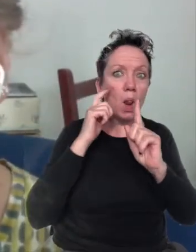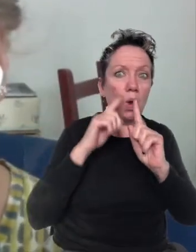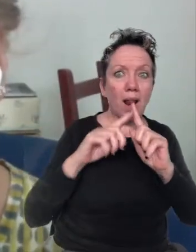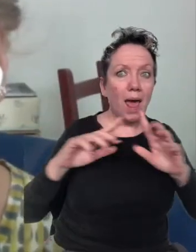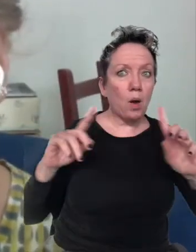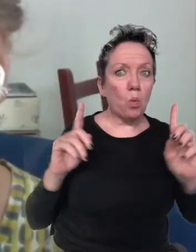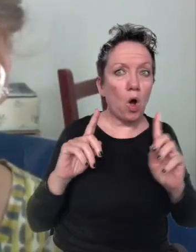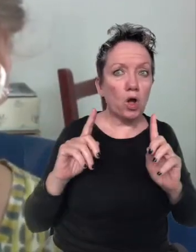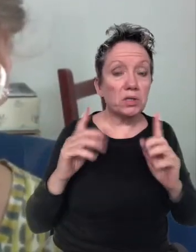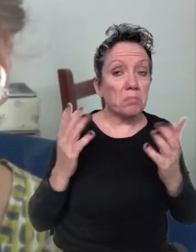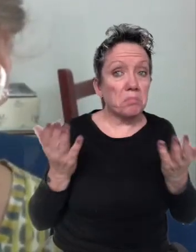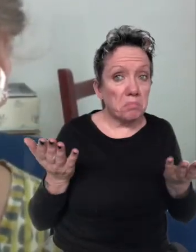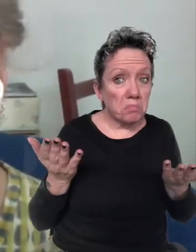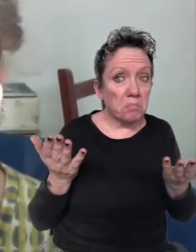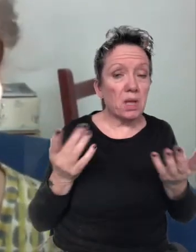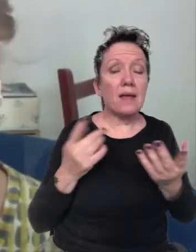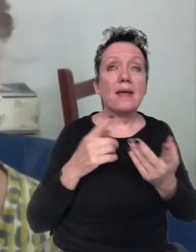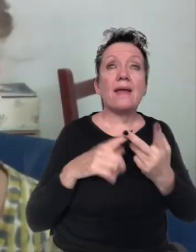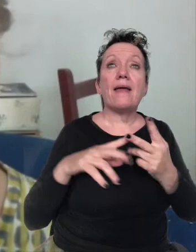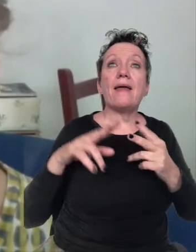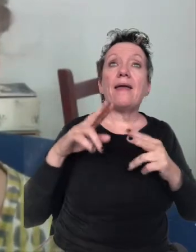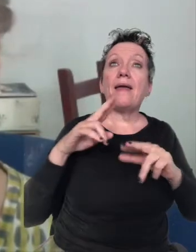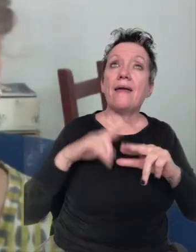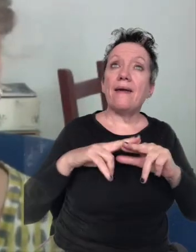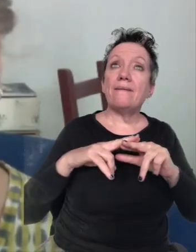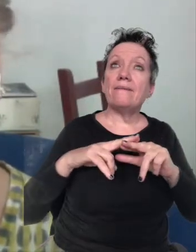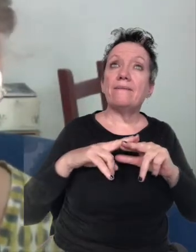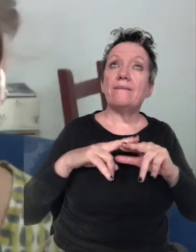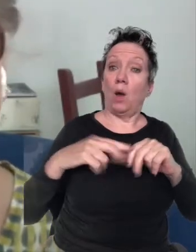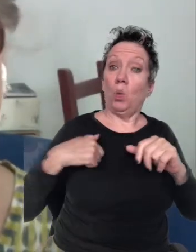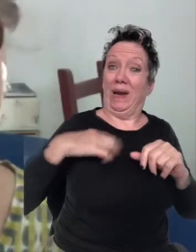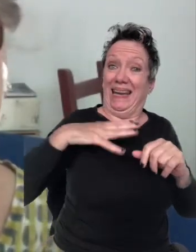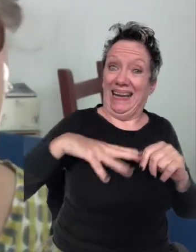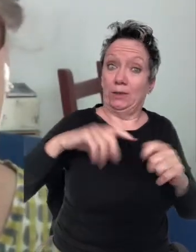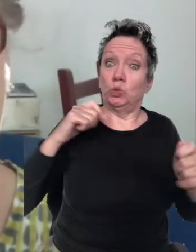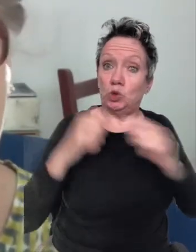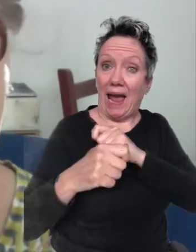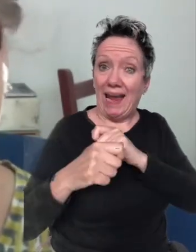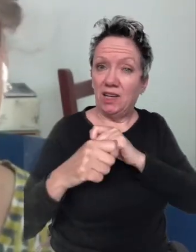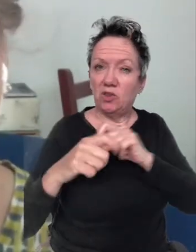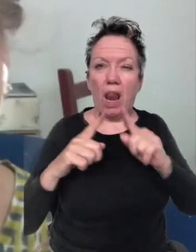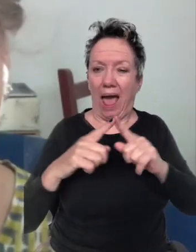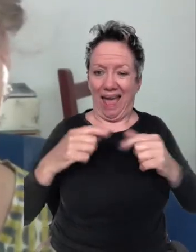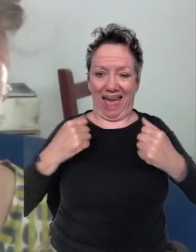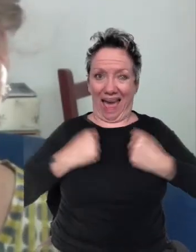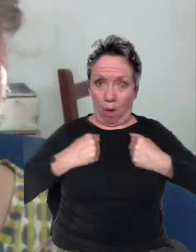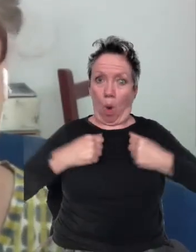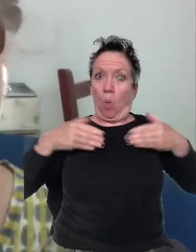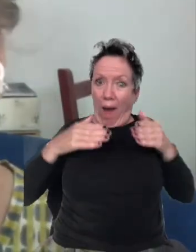and whether needing to change how we do what we do, where we do